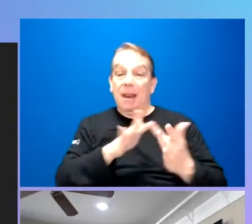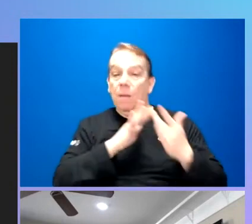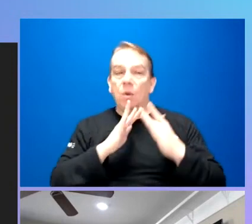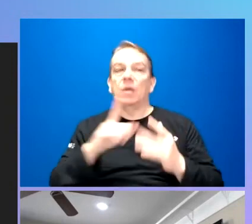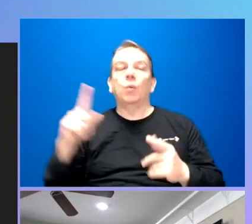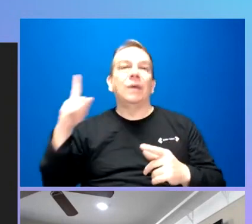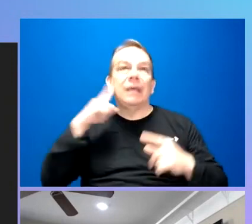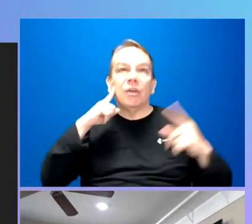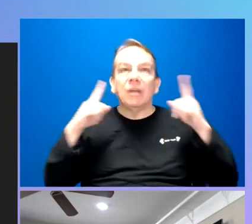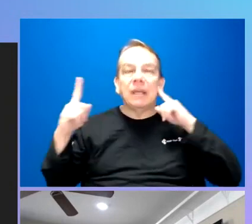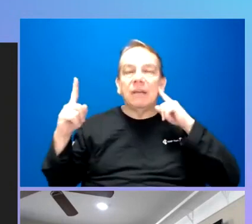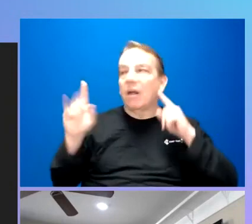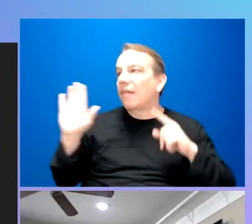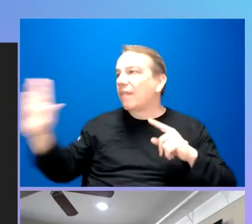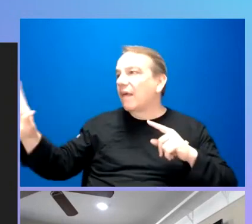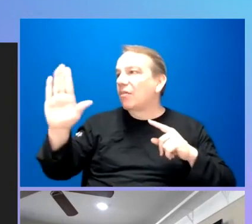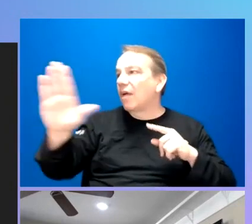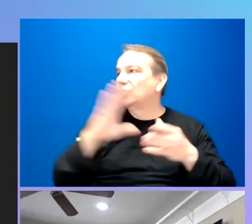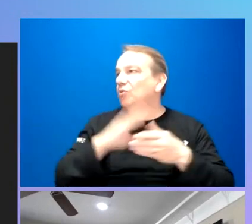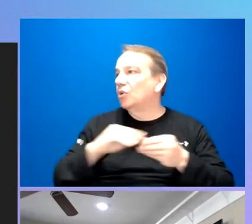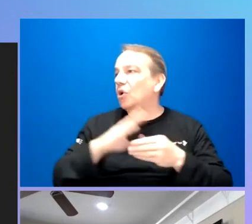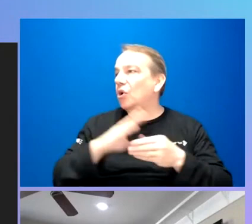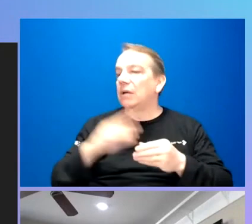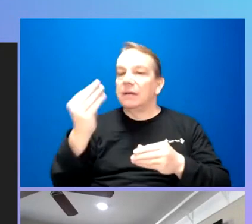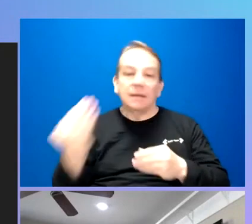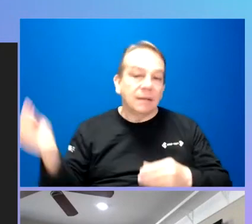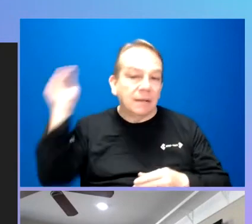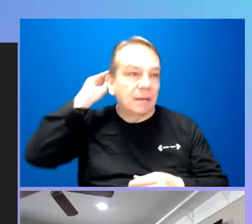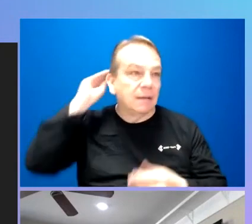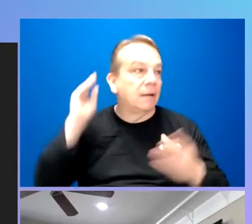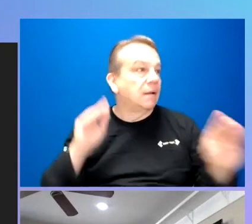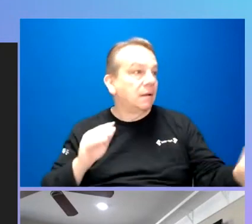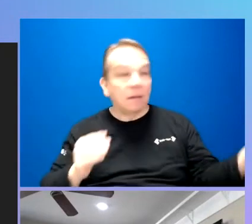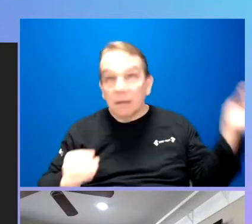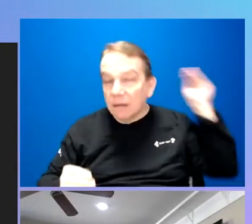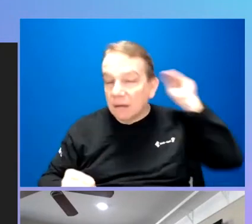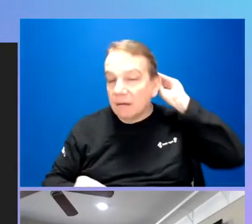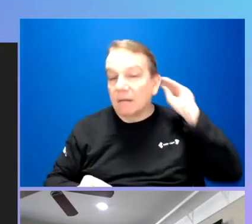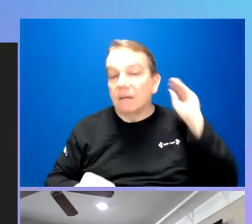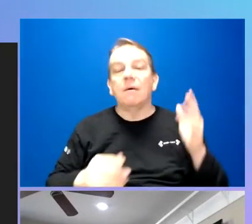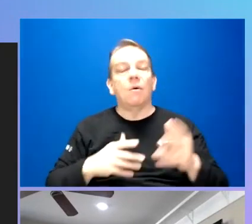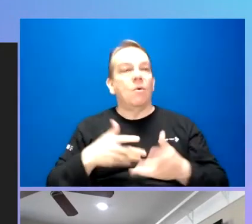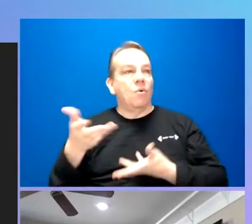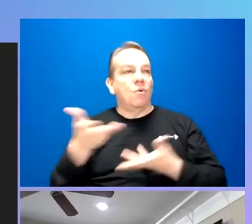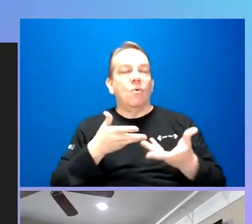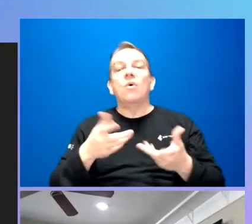stories and you leverage those stories and you bring those people along with you and get their stories out there. And